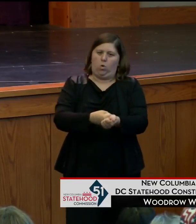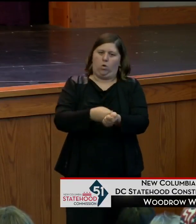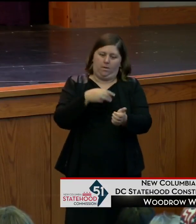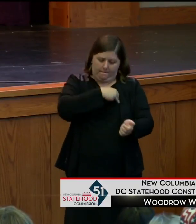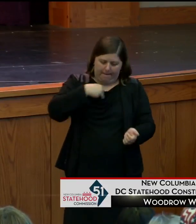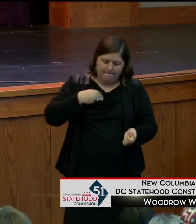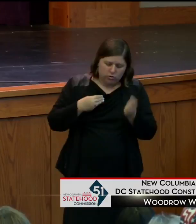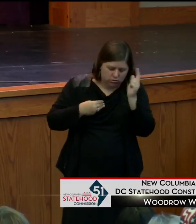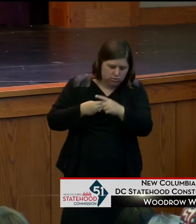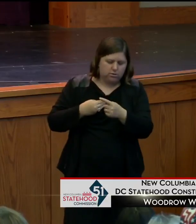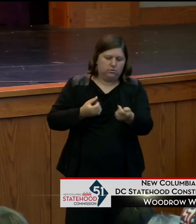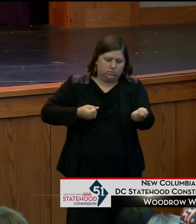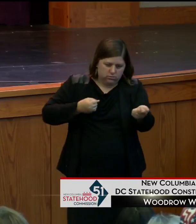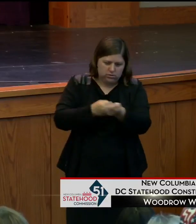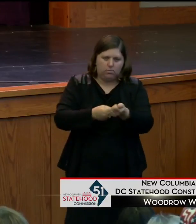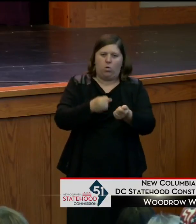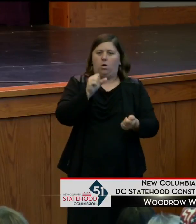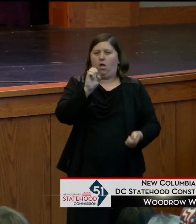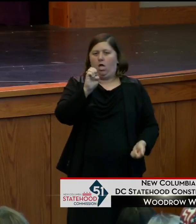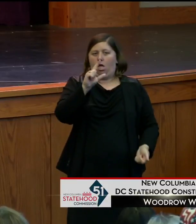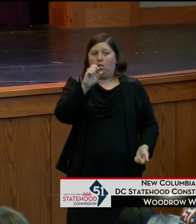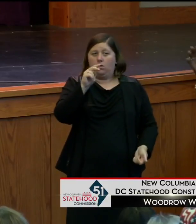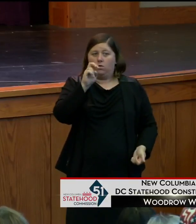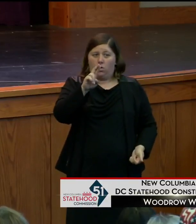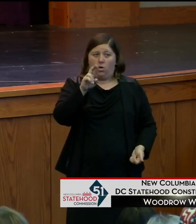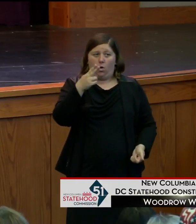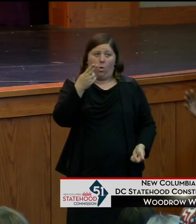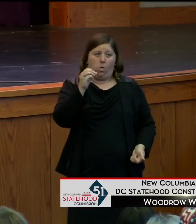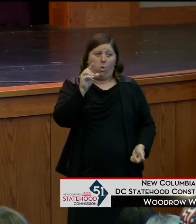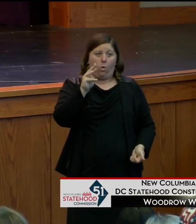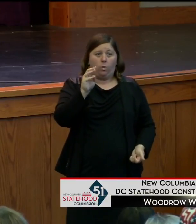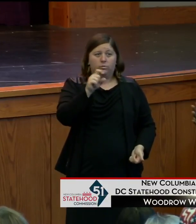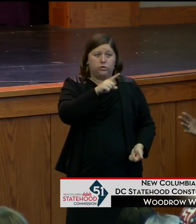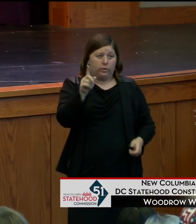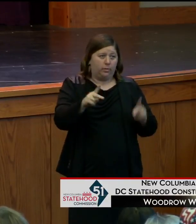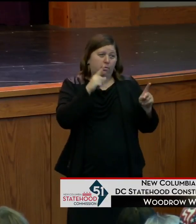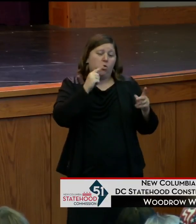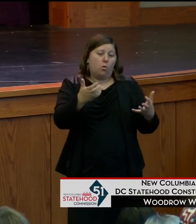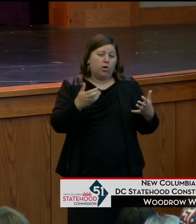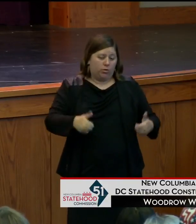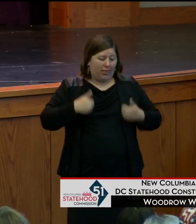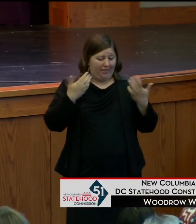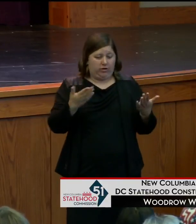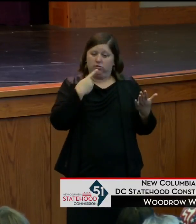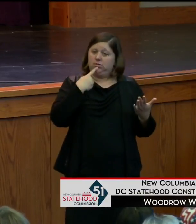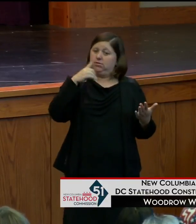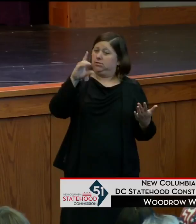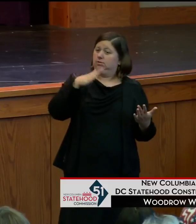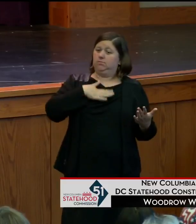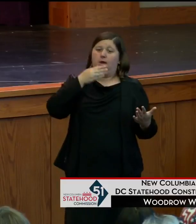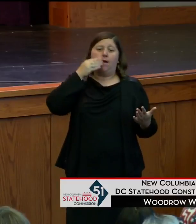WE NEED TO GET BEHIND ELEANOR HOLMES AND Y'ALL PEOPLE THAT WANT TO LIVE HERE AND CLAIM D.C. AS YOUR HOME FIGHT HARDER.